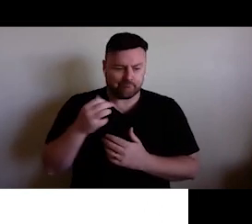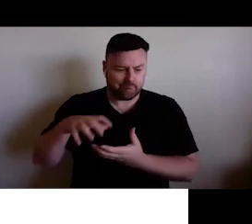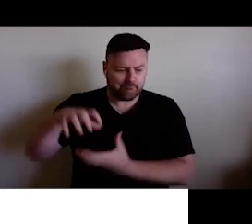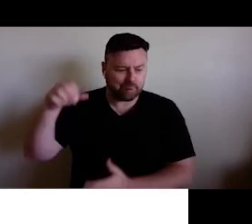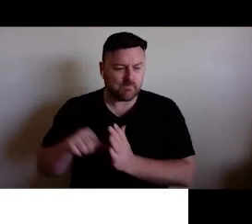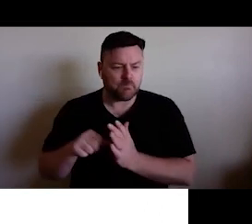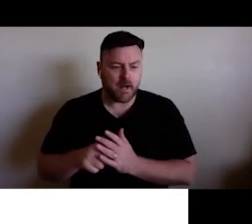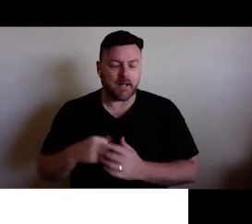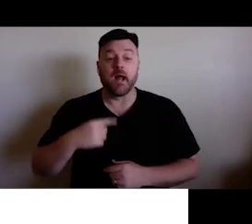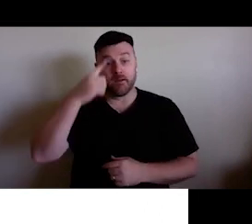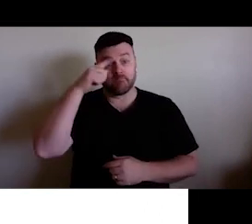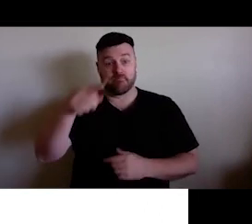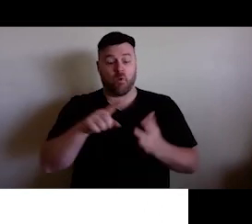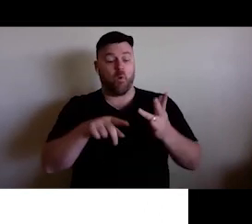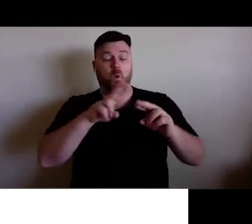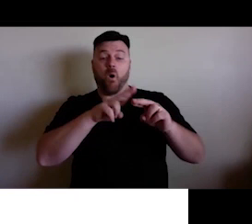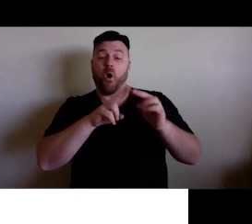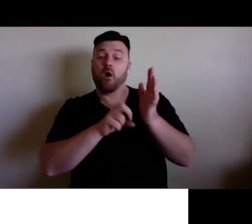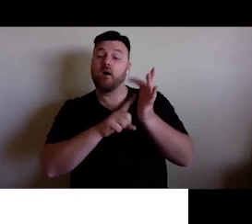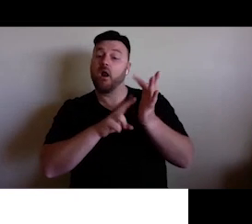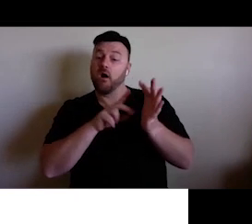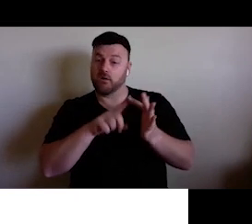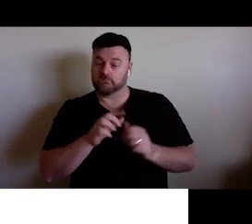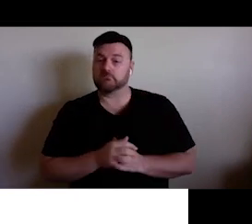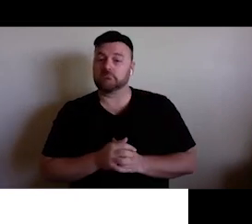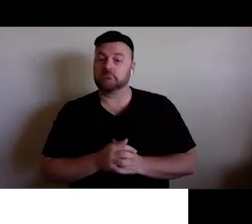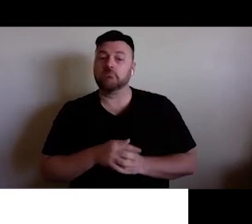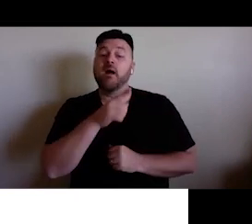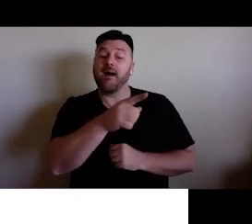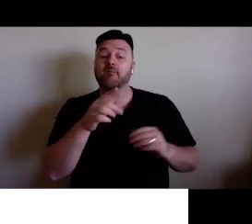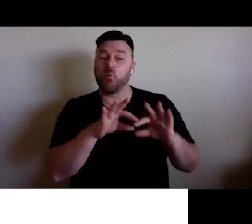And the Time Out Market is a curated, physical space where they